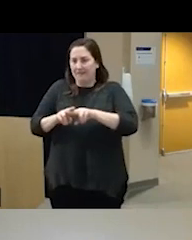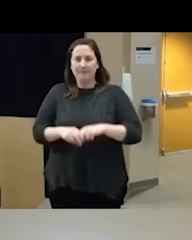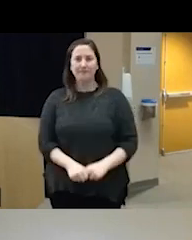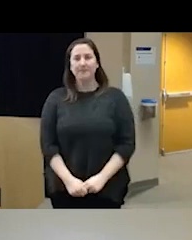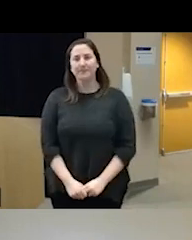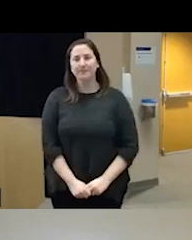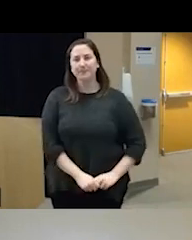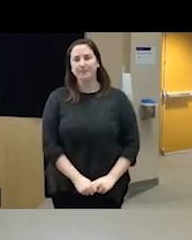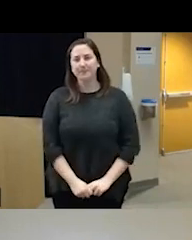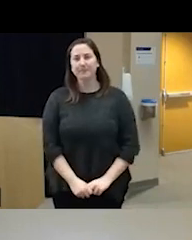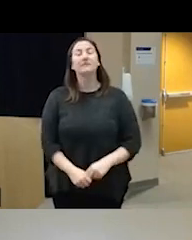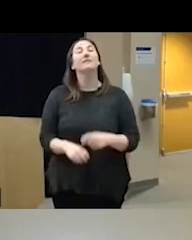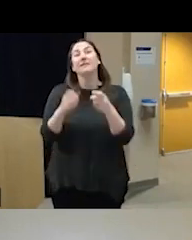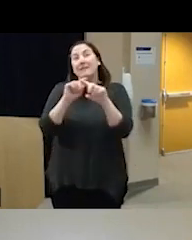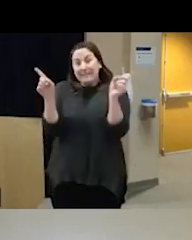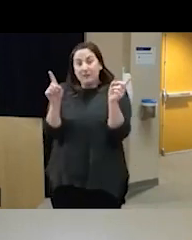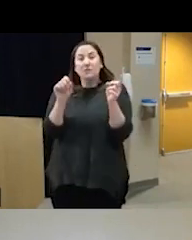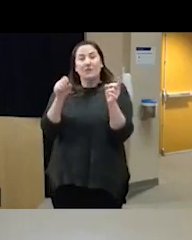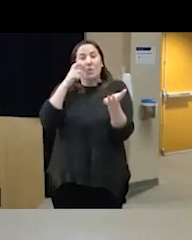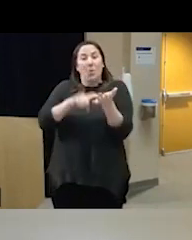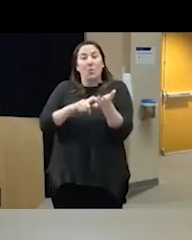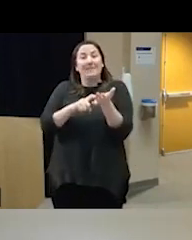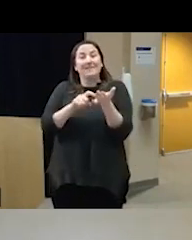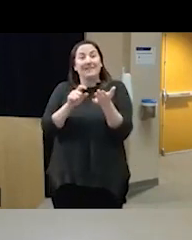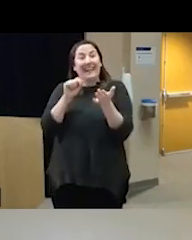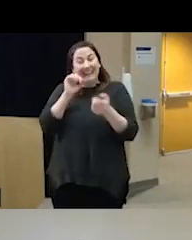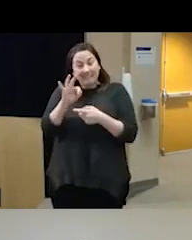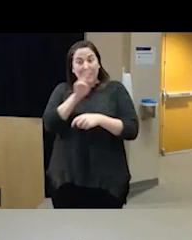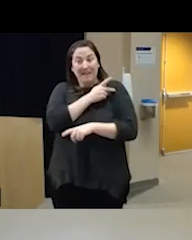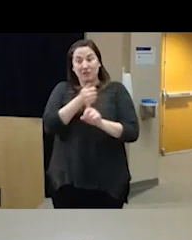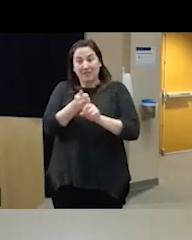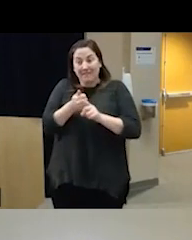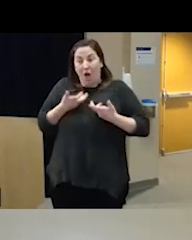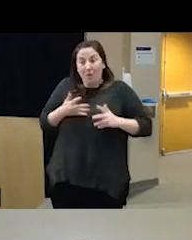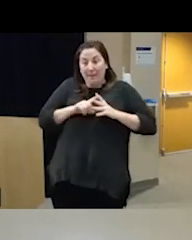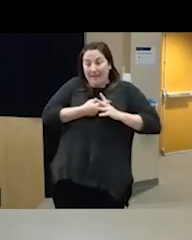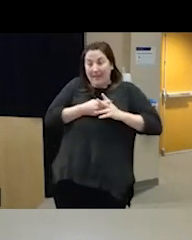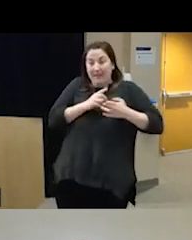The difference was greater in patients who had weight gain in the first week leading period